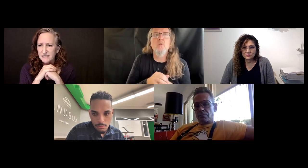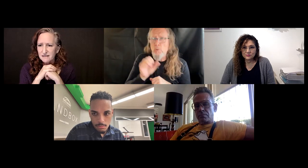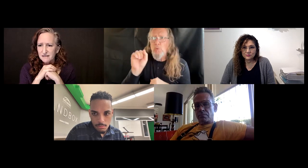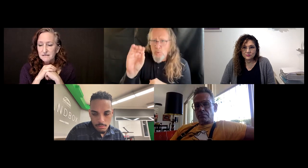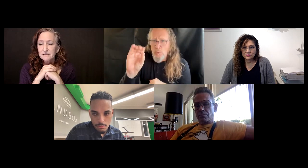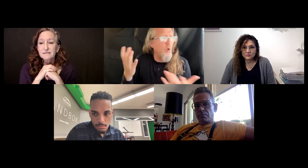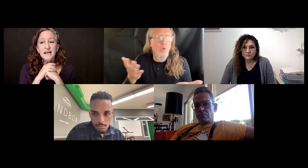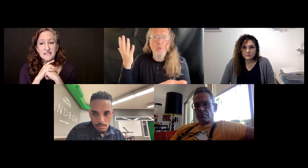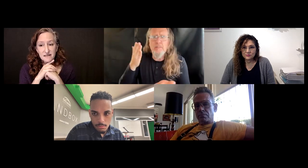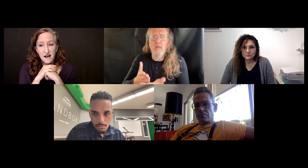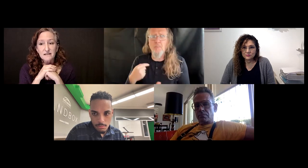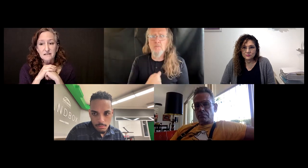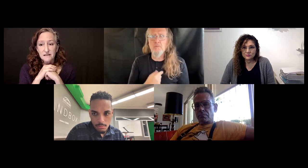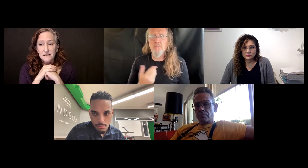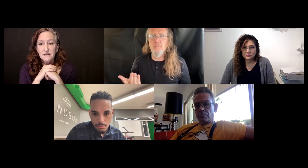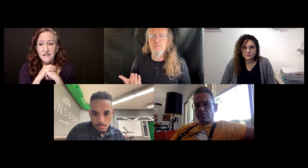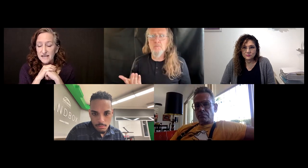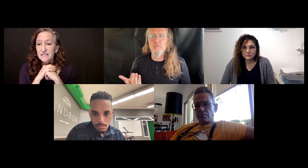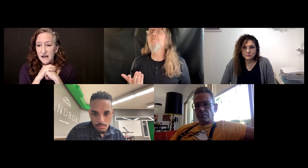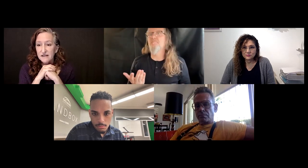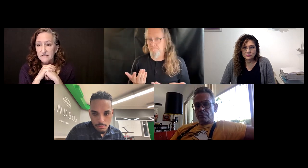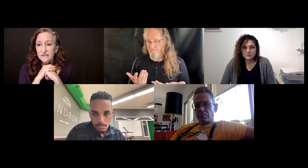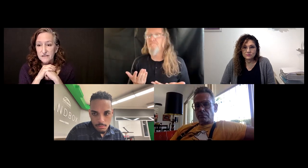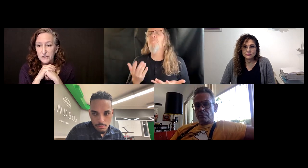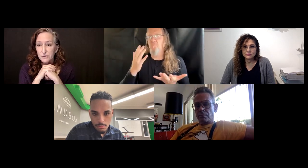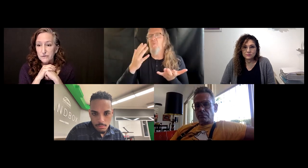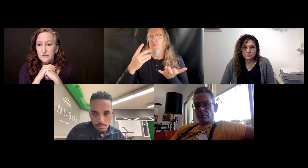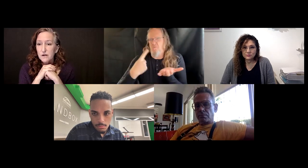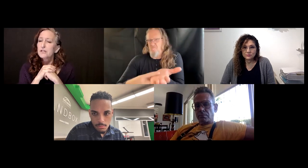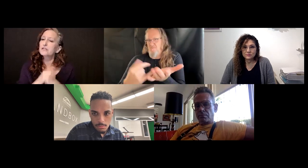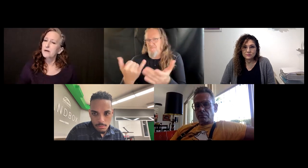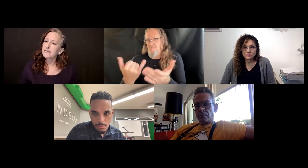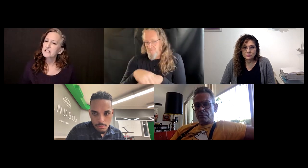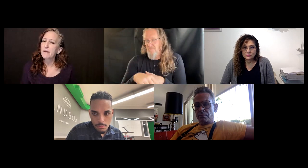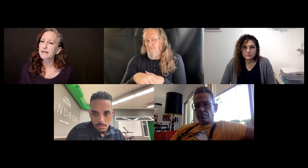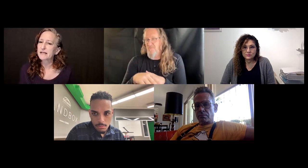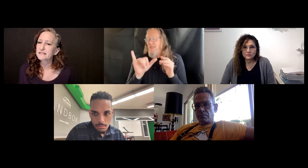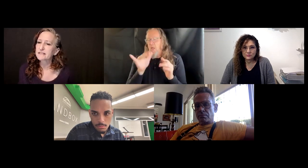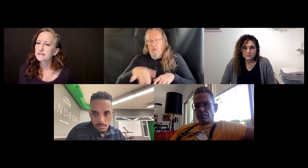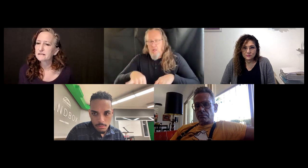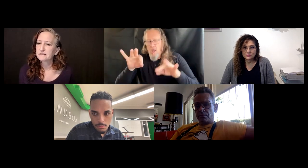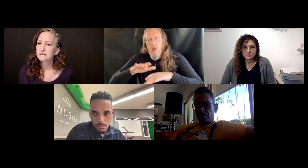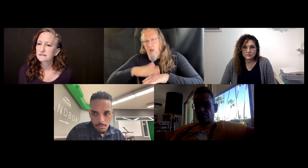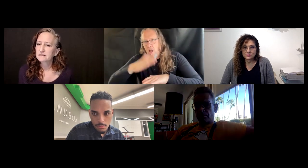That is not, that is not the truth. So what is stopping us?